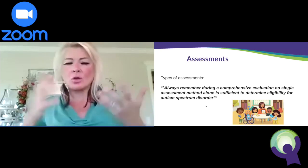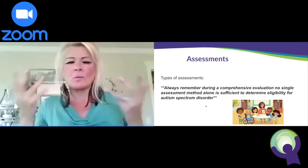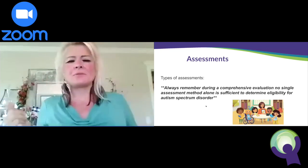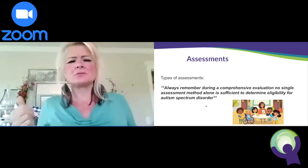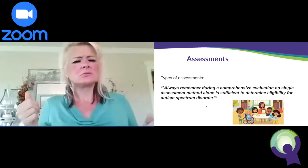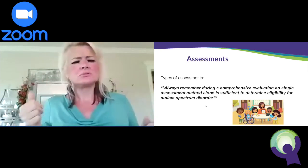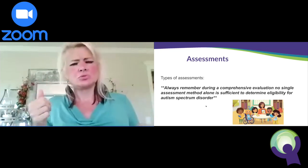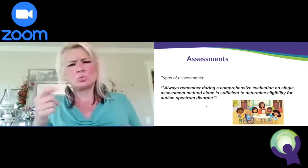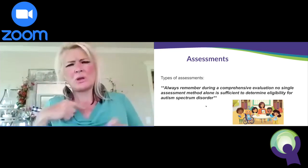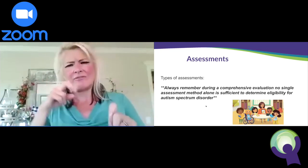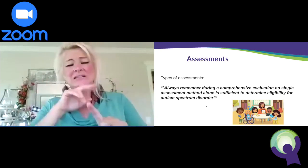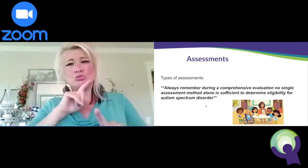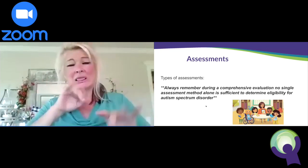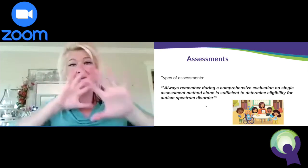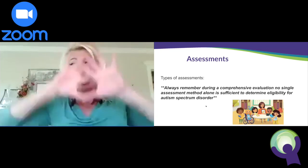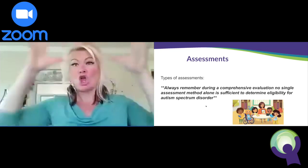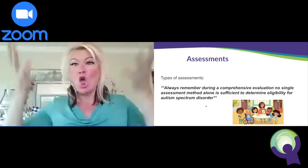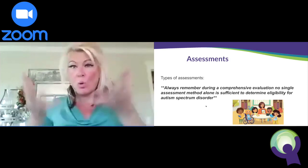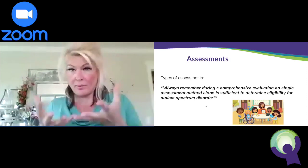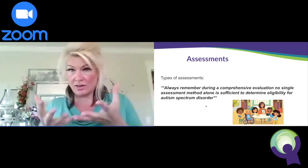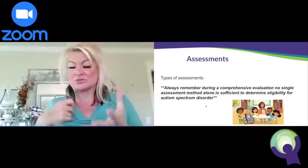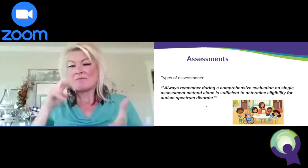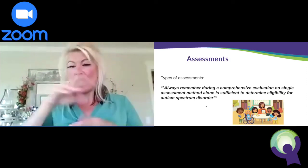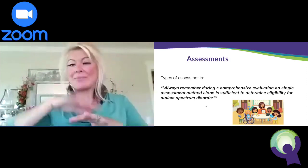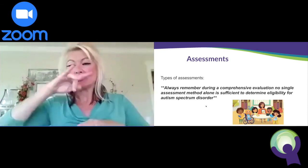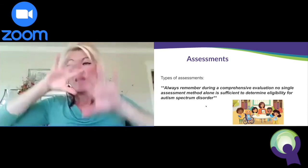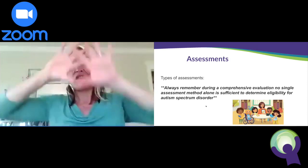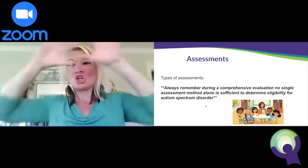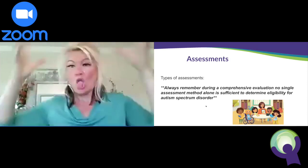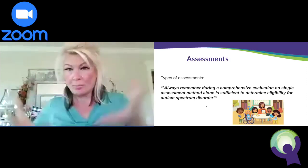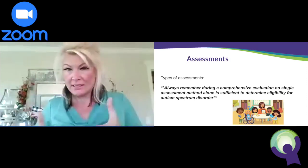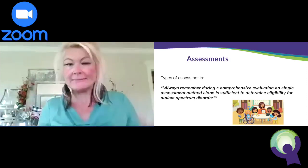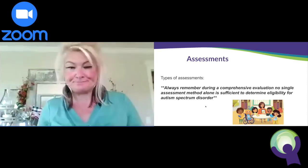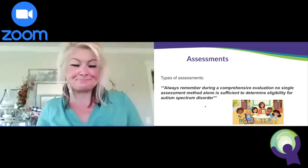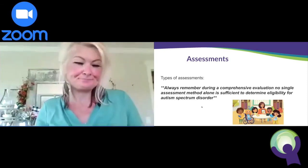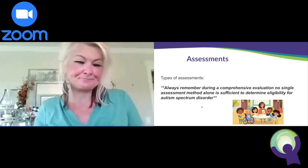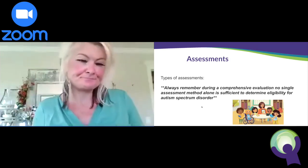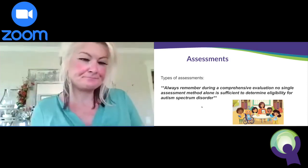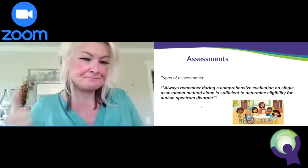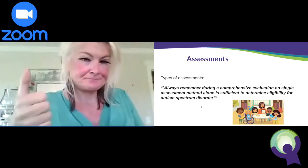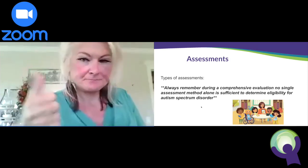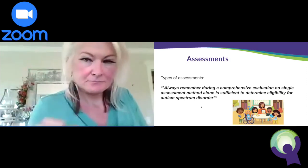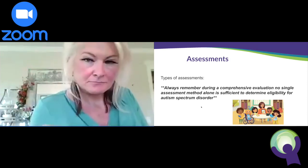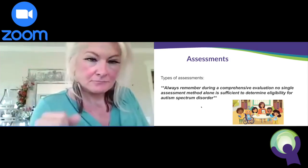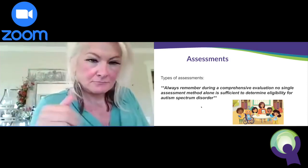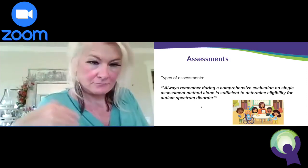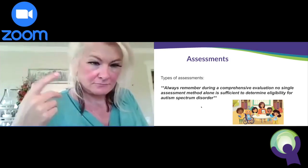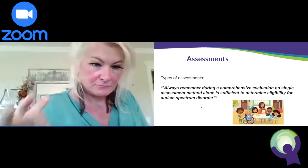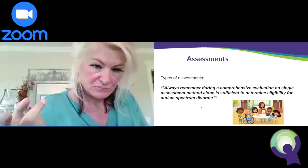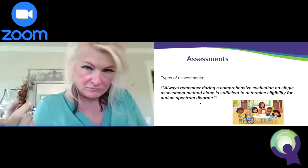Are they able to do what they need to do? Looking at the whole child, are they able to take care of themselves?